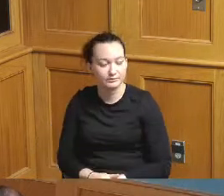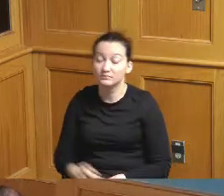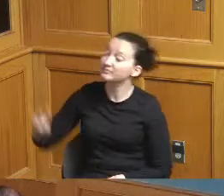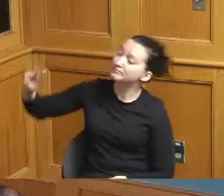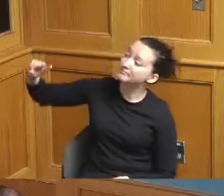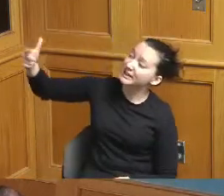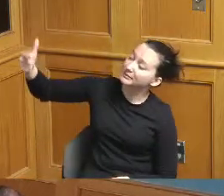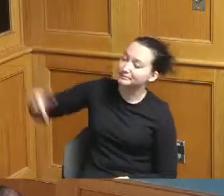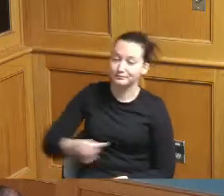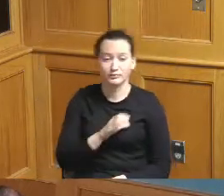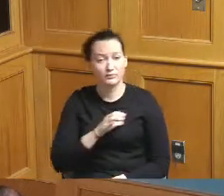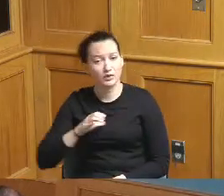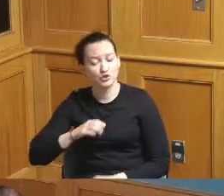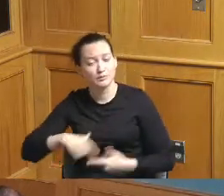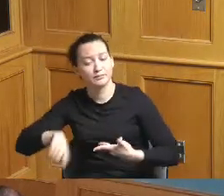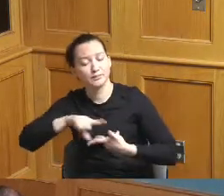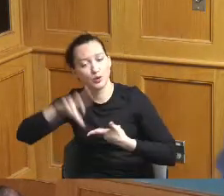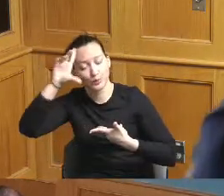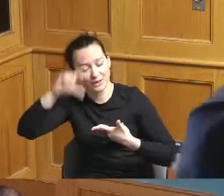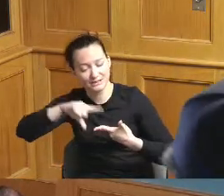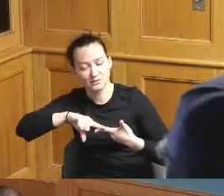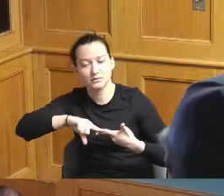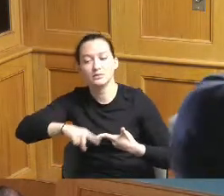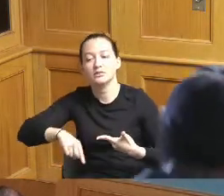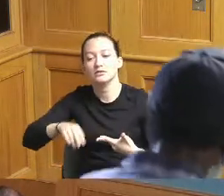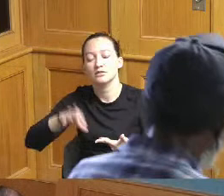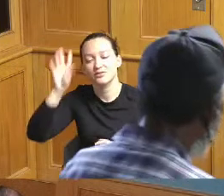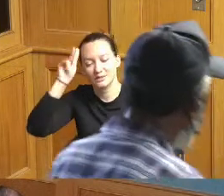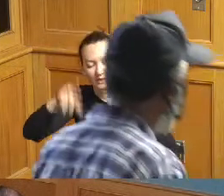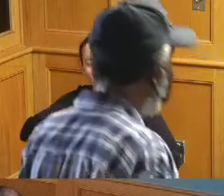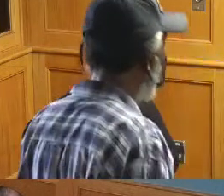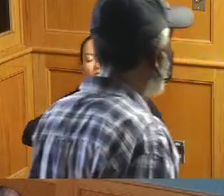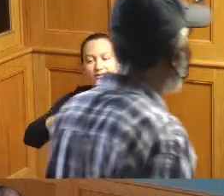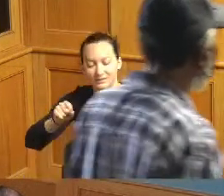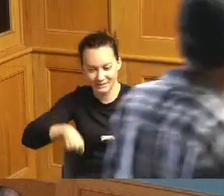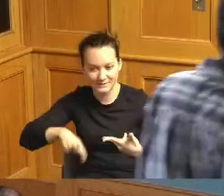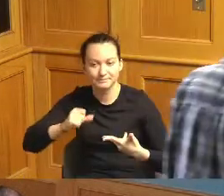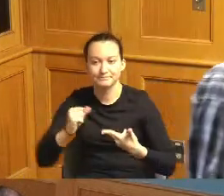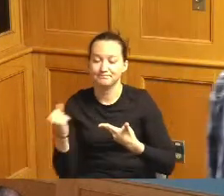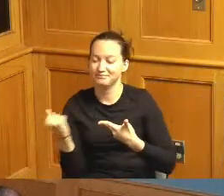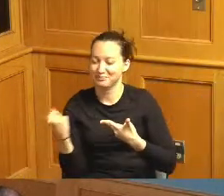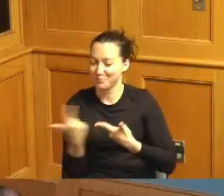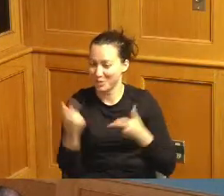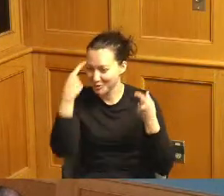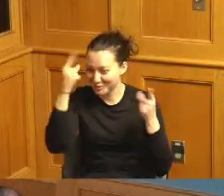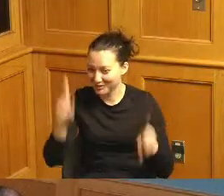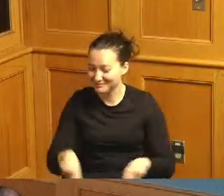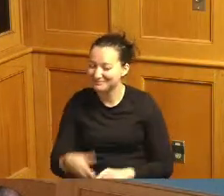Commissioner Summerow Dumas yes Commissioner Reese yes Commissioner Driehaus yes thank you